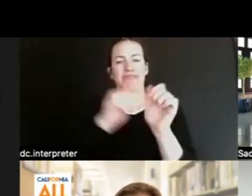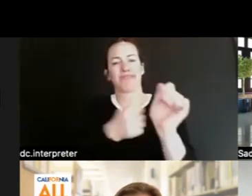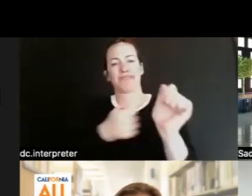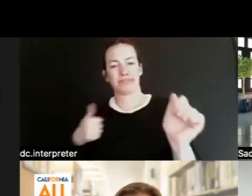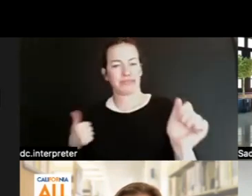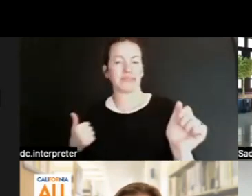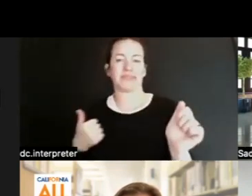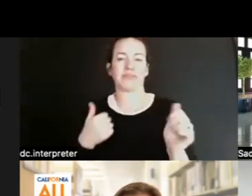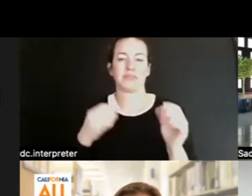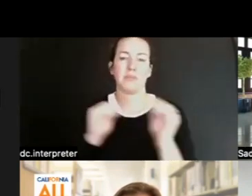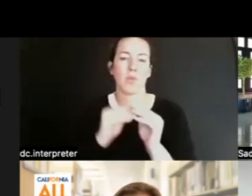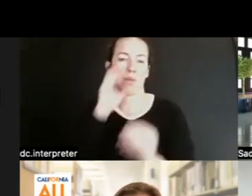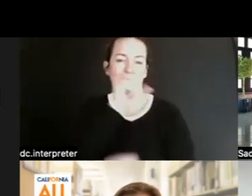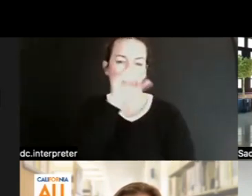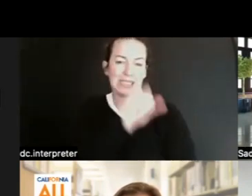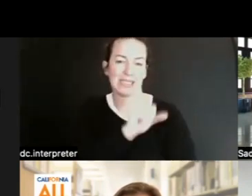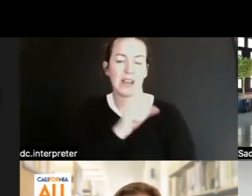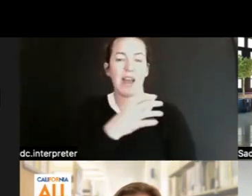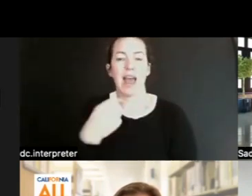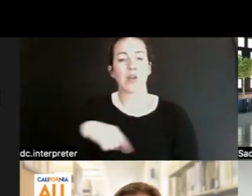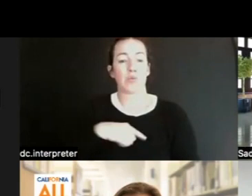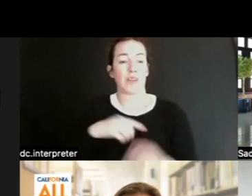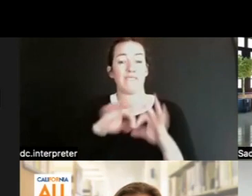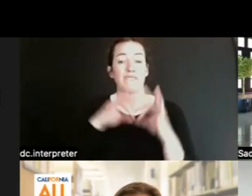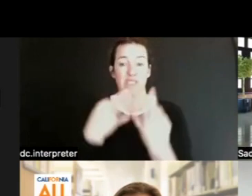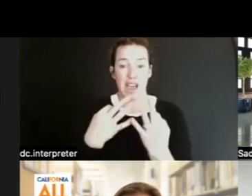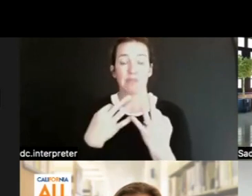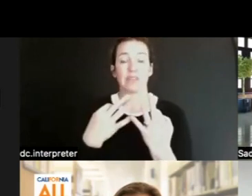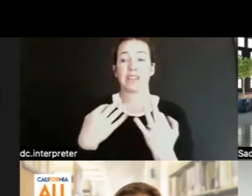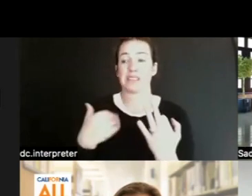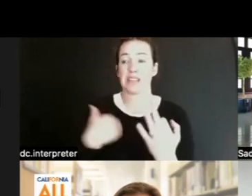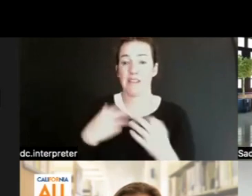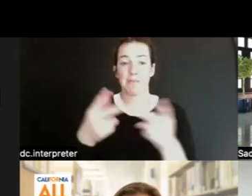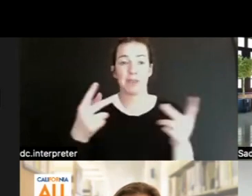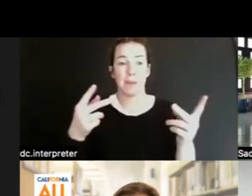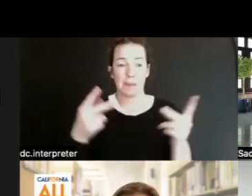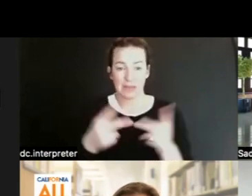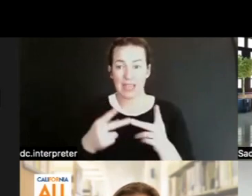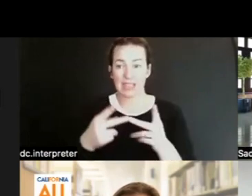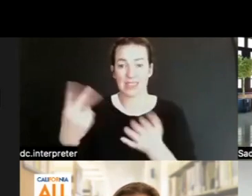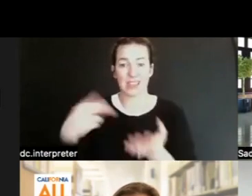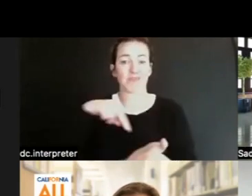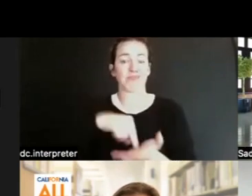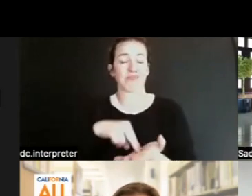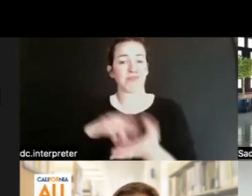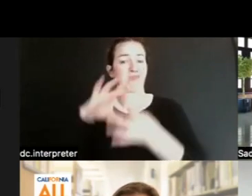with that, allowing our families to have a space to be heard, I think was extremely important.